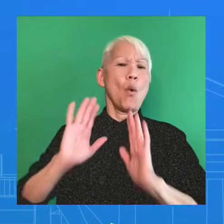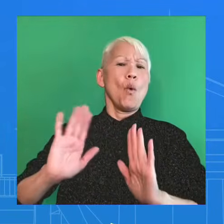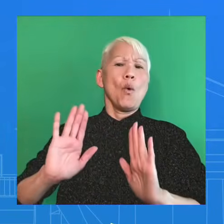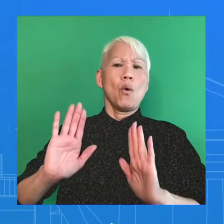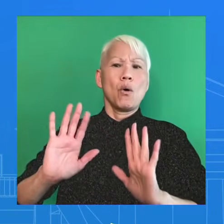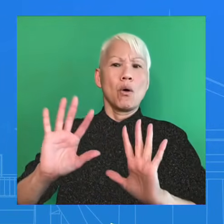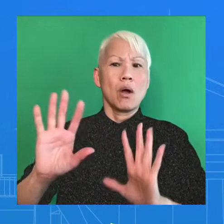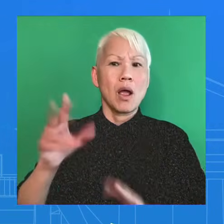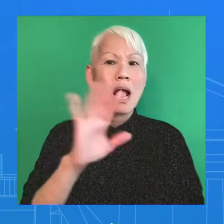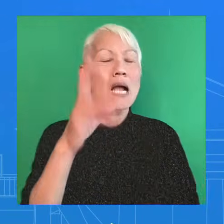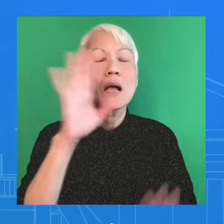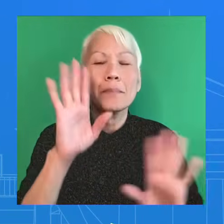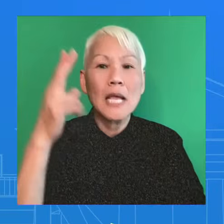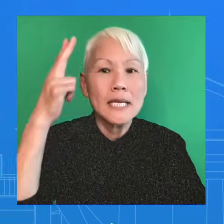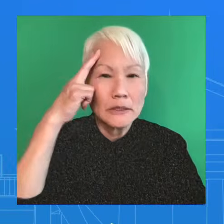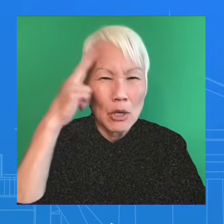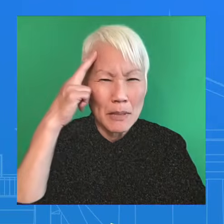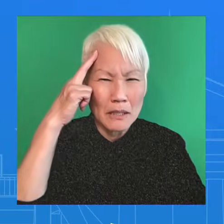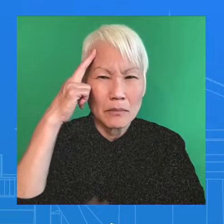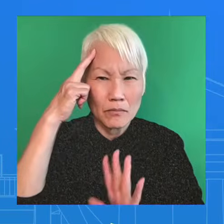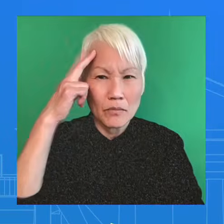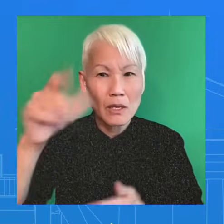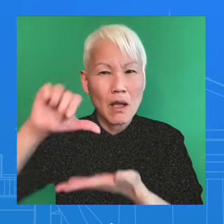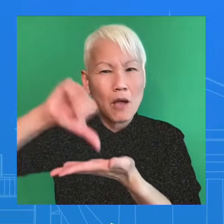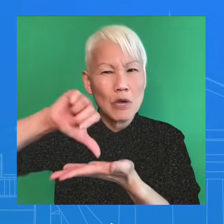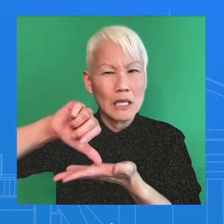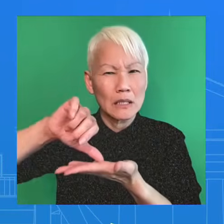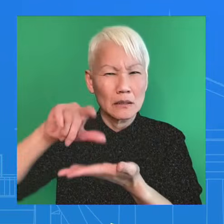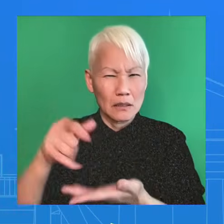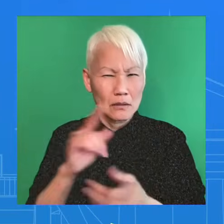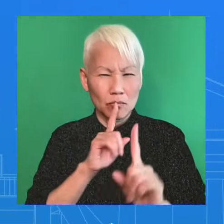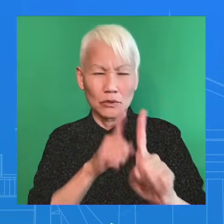What I would say just in general is we support more integration, more dialogue,